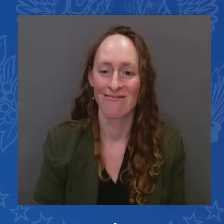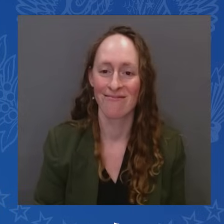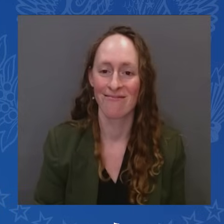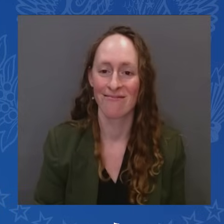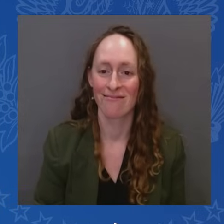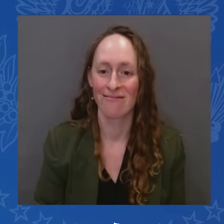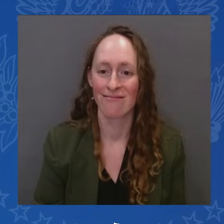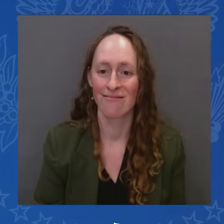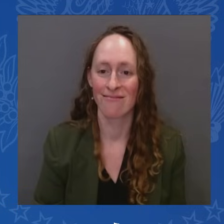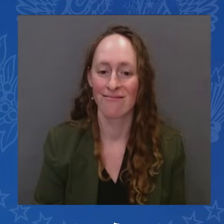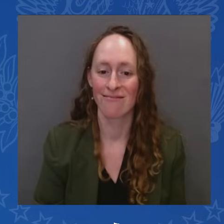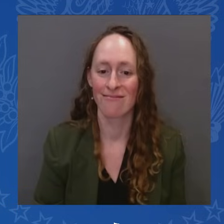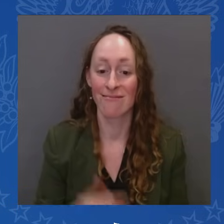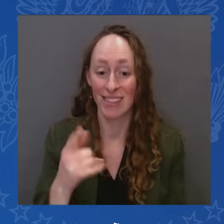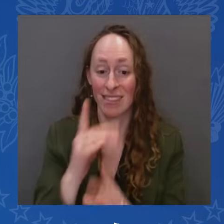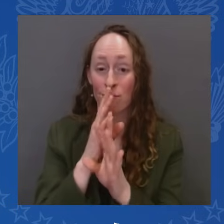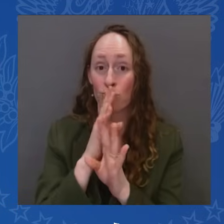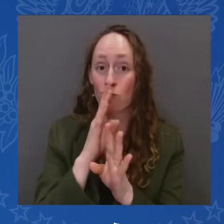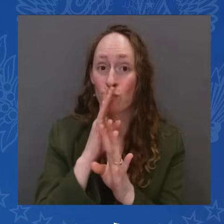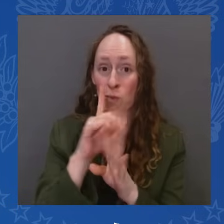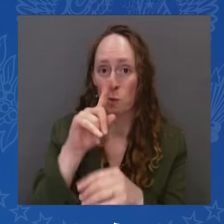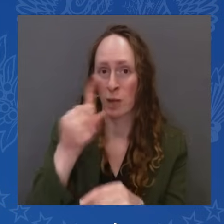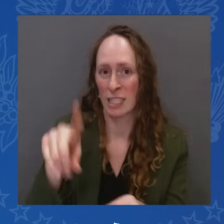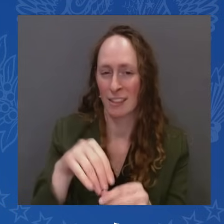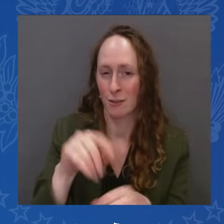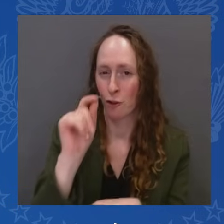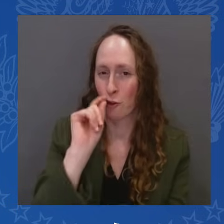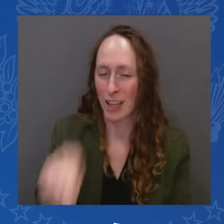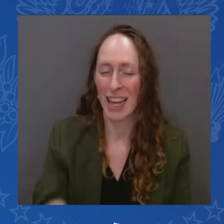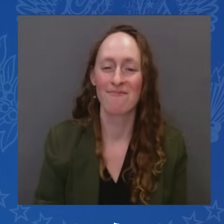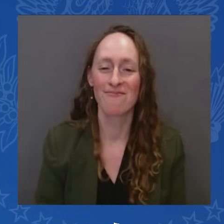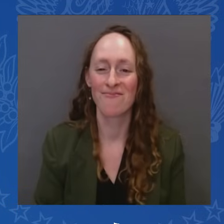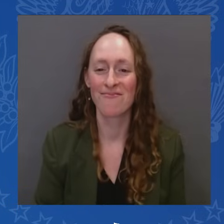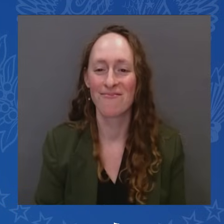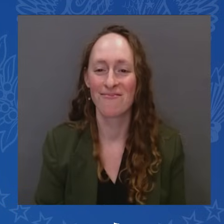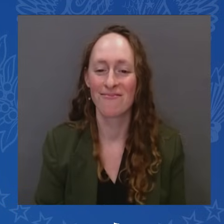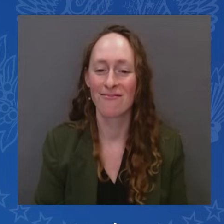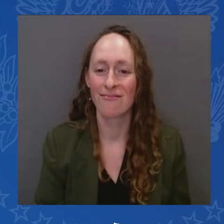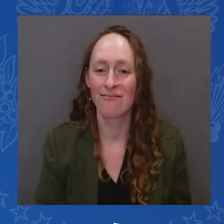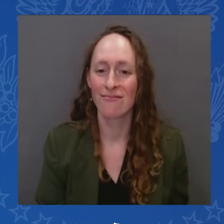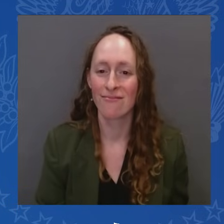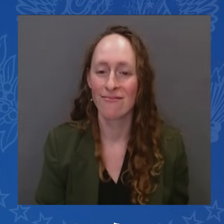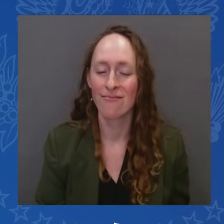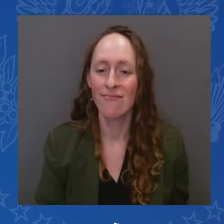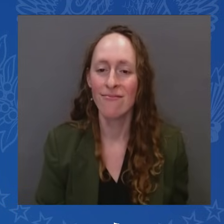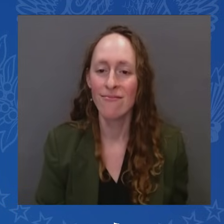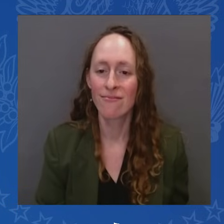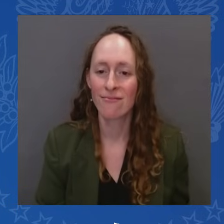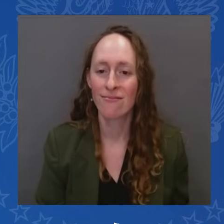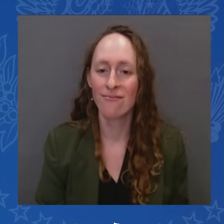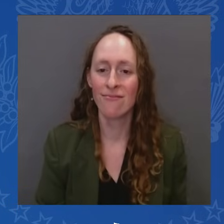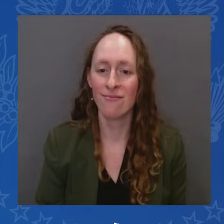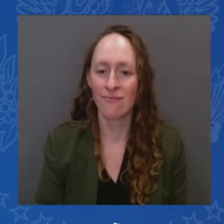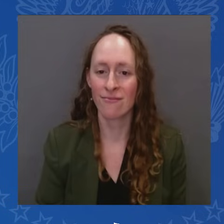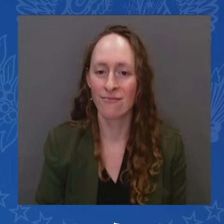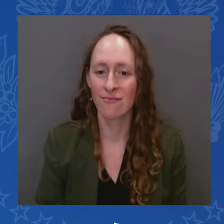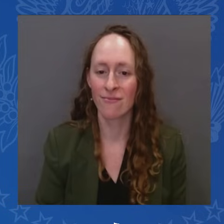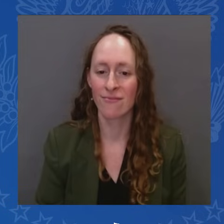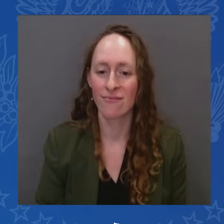to win the war. Senator Vance recently even told that Ukraine need to cede some territories to stop fighting.